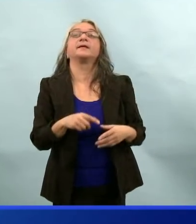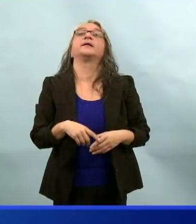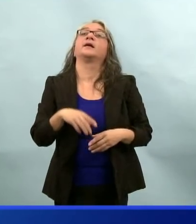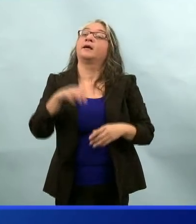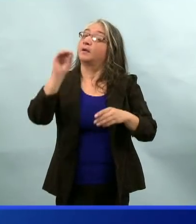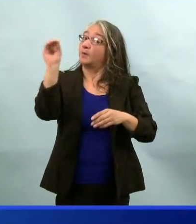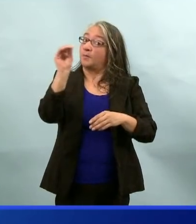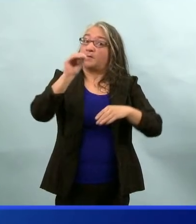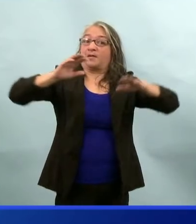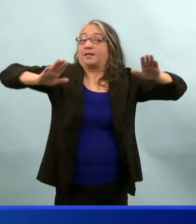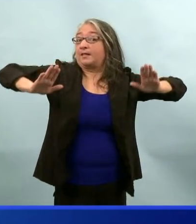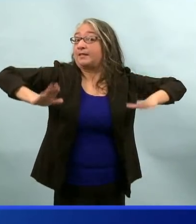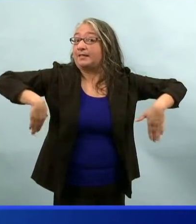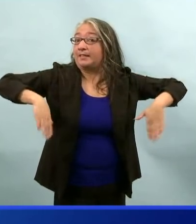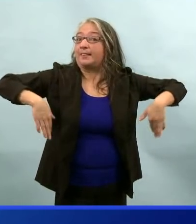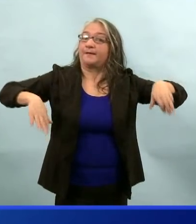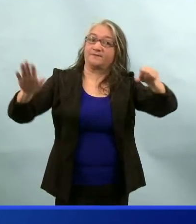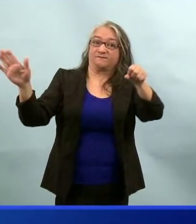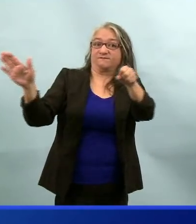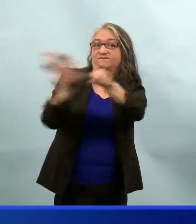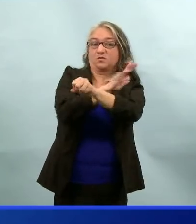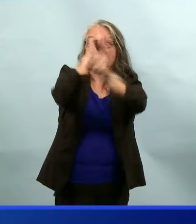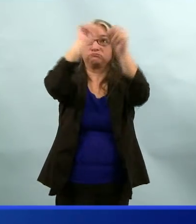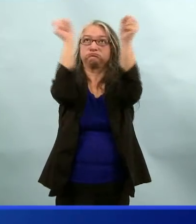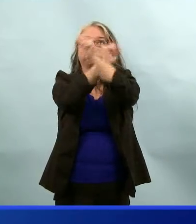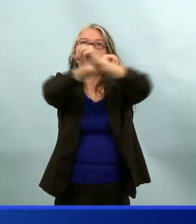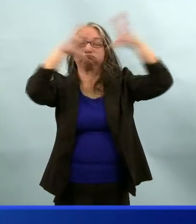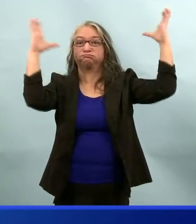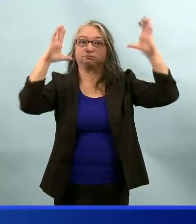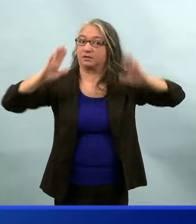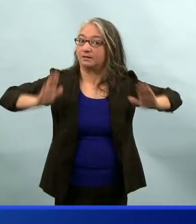much more infectious it is if it is more infectious or contagious we have to understand